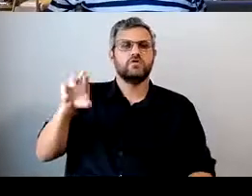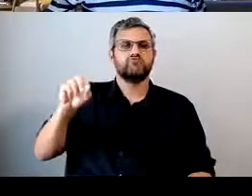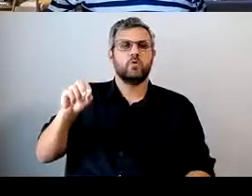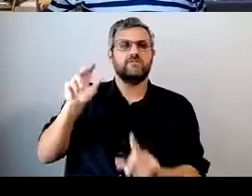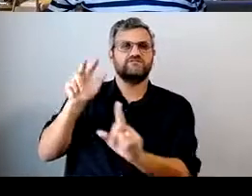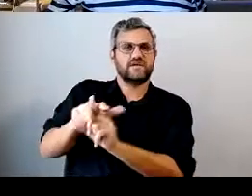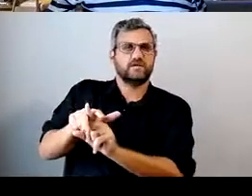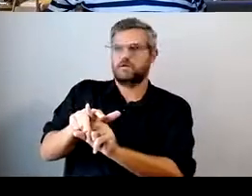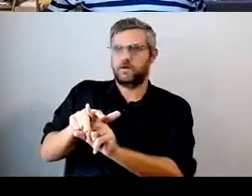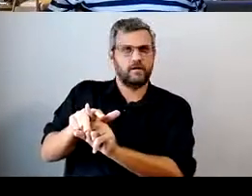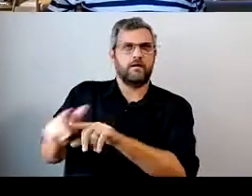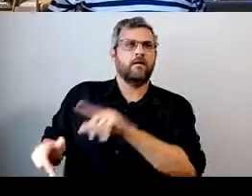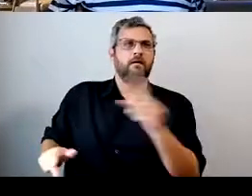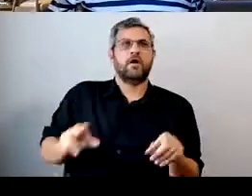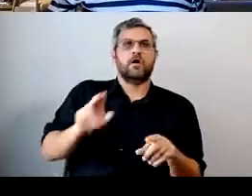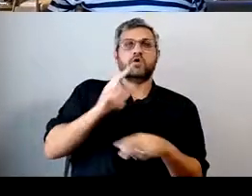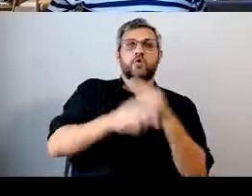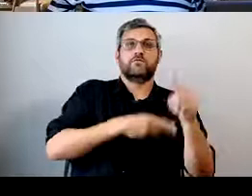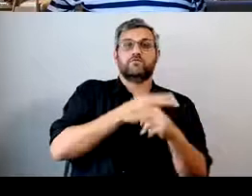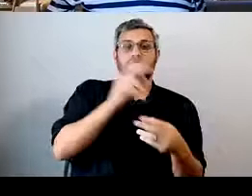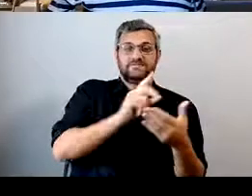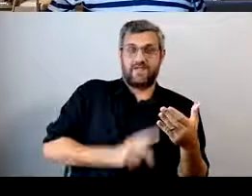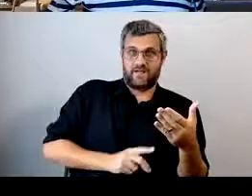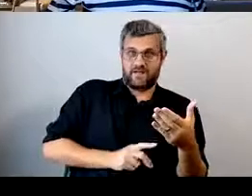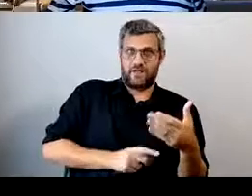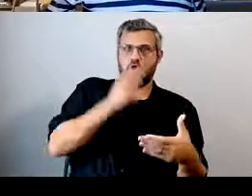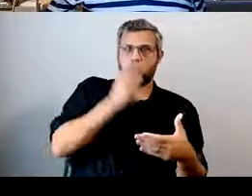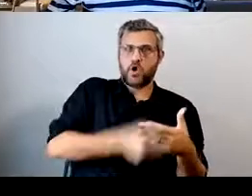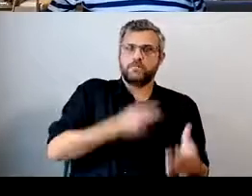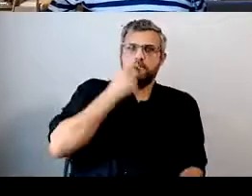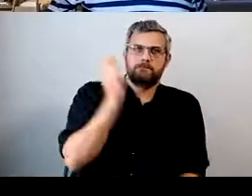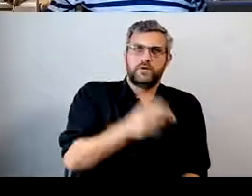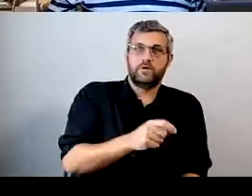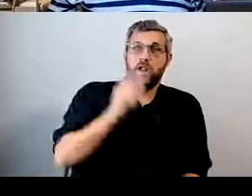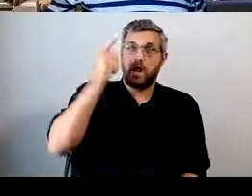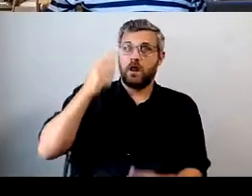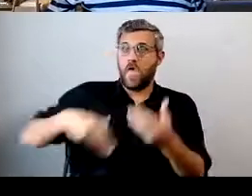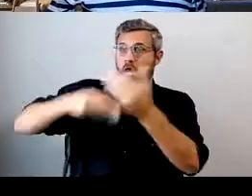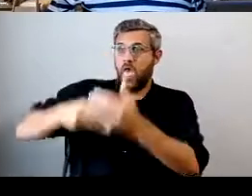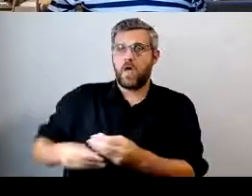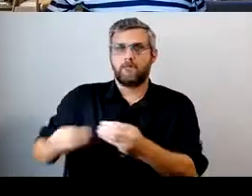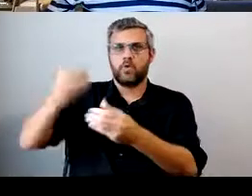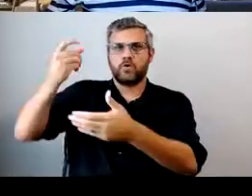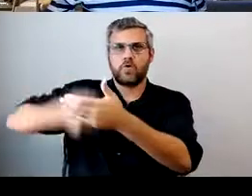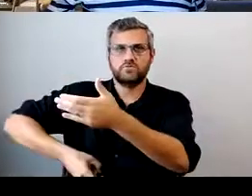whereas universal design is the original cost, period. There's not a cost there, because you do not have to go back